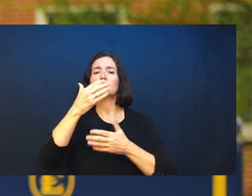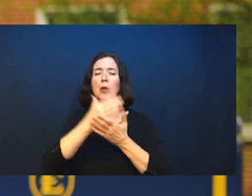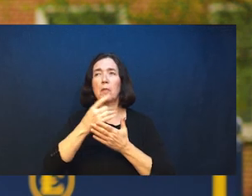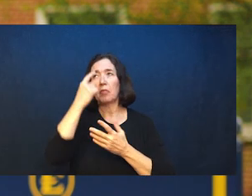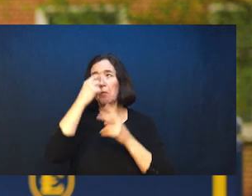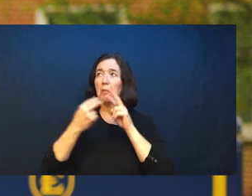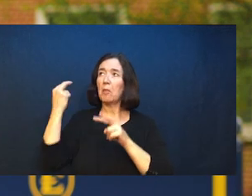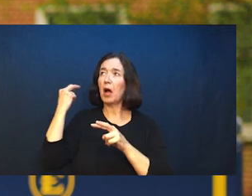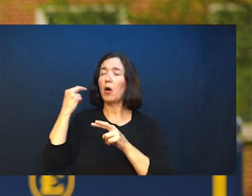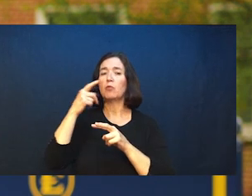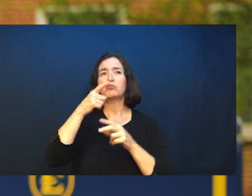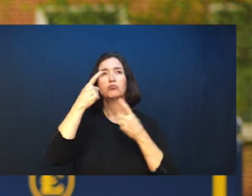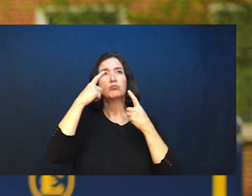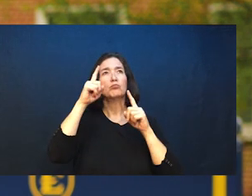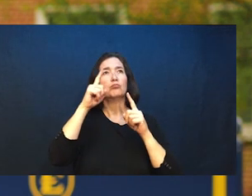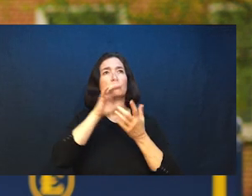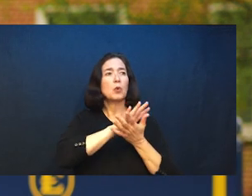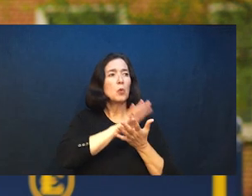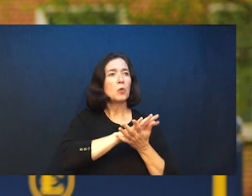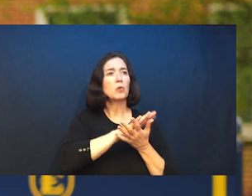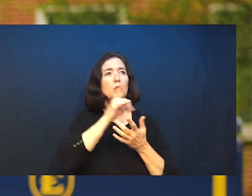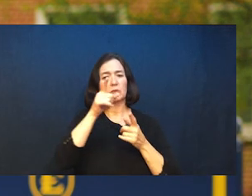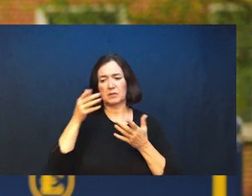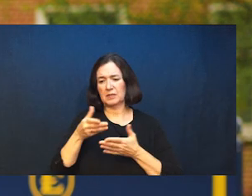your academic achievements, your time at ETSU and our beautiful campus.